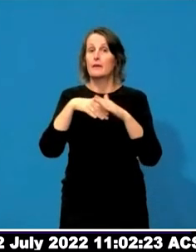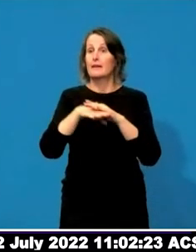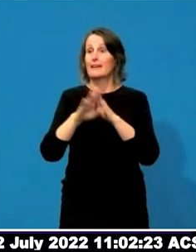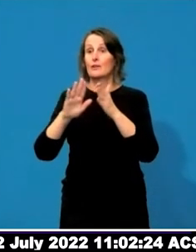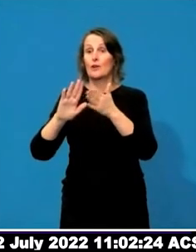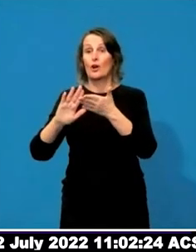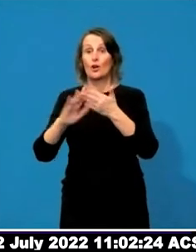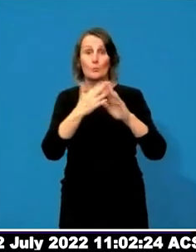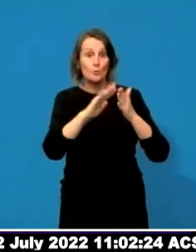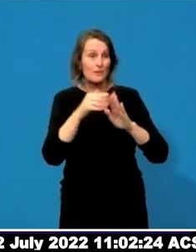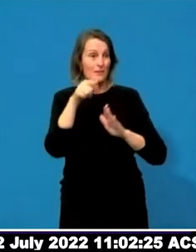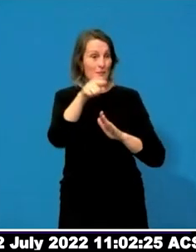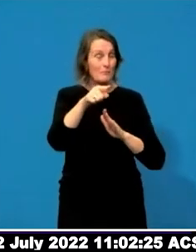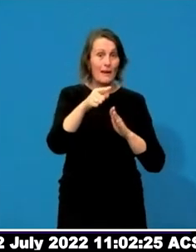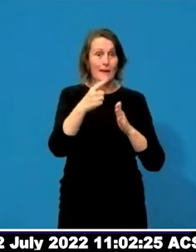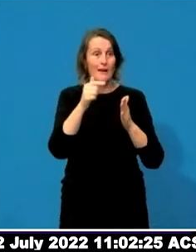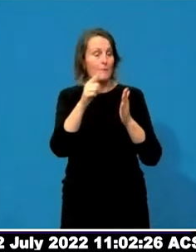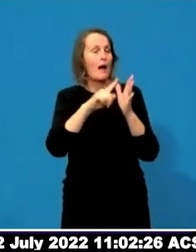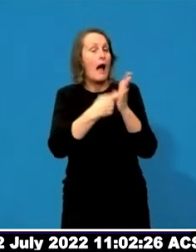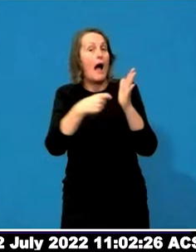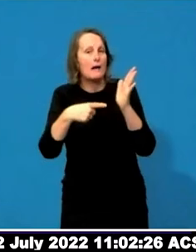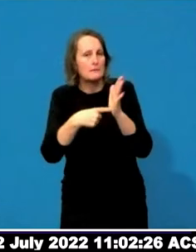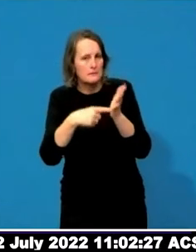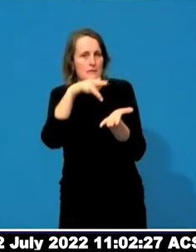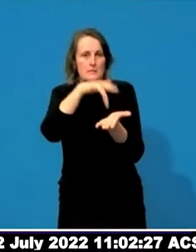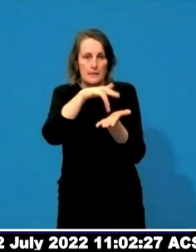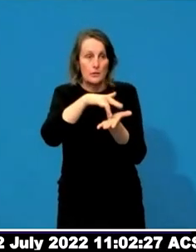some art classes for people with a disability,